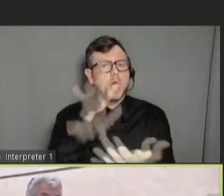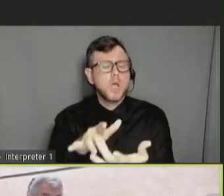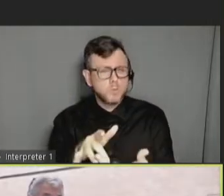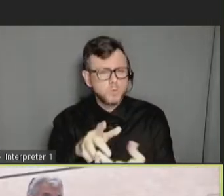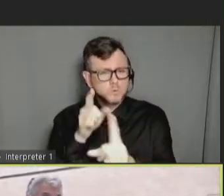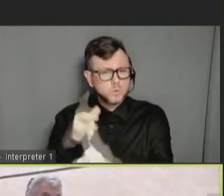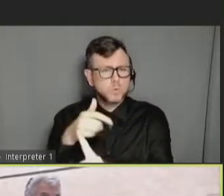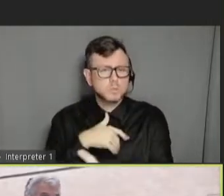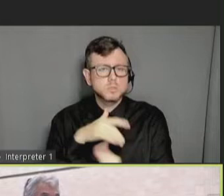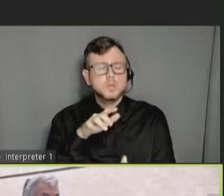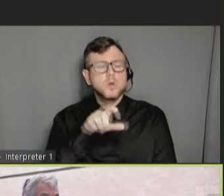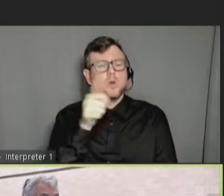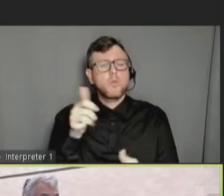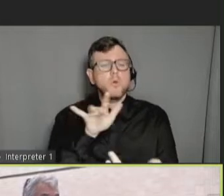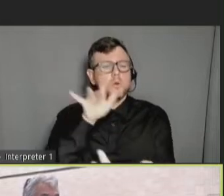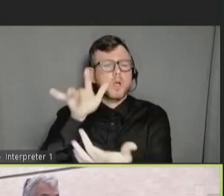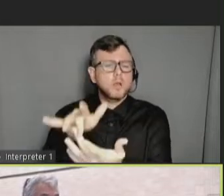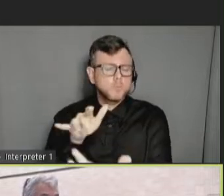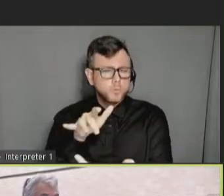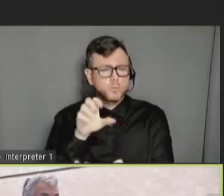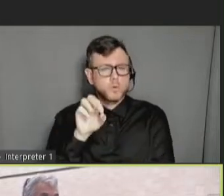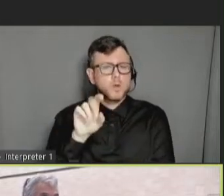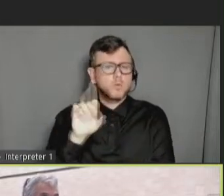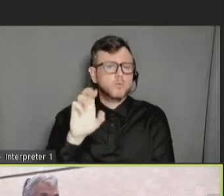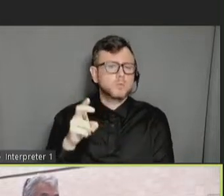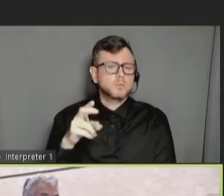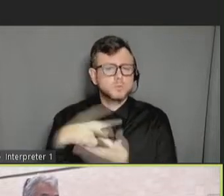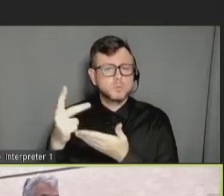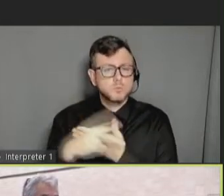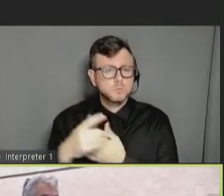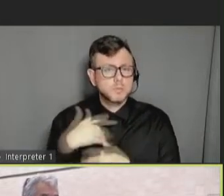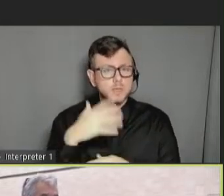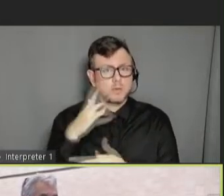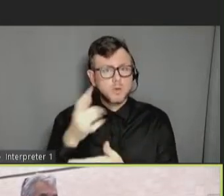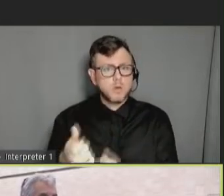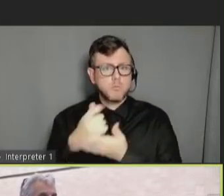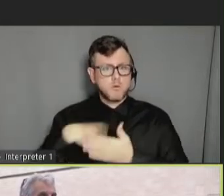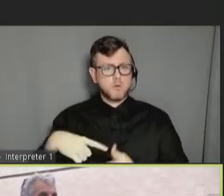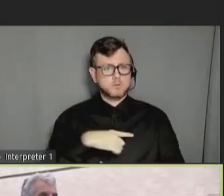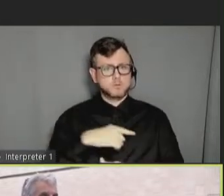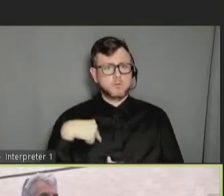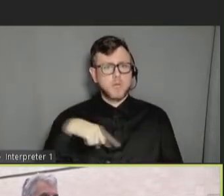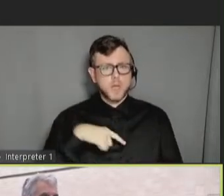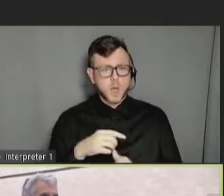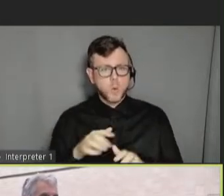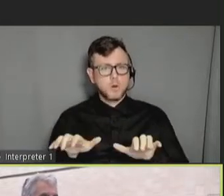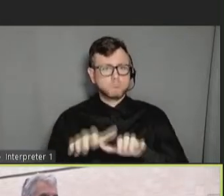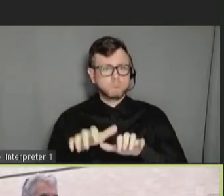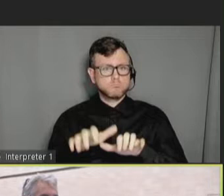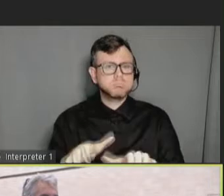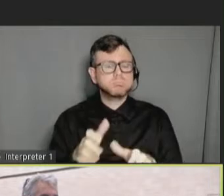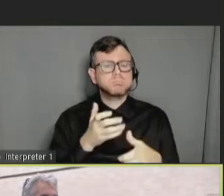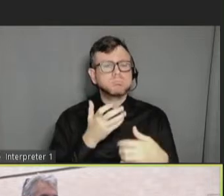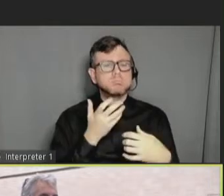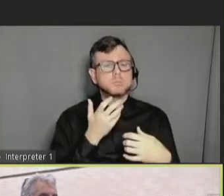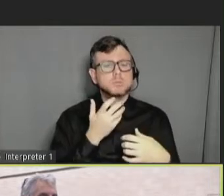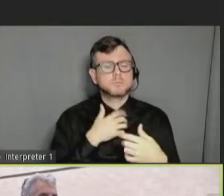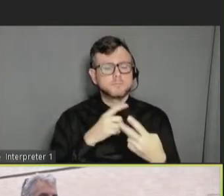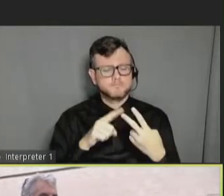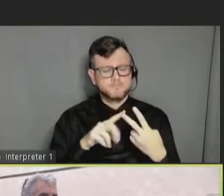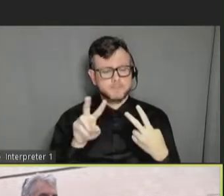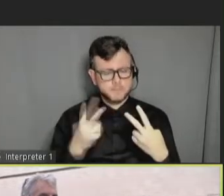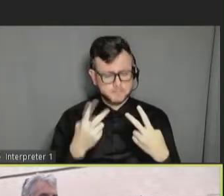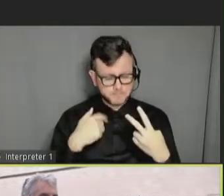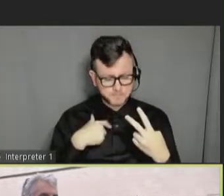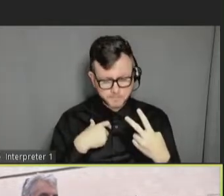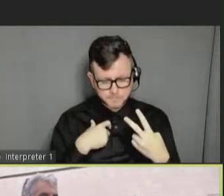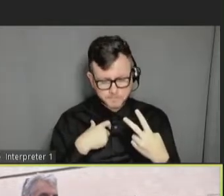that would be helpful for us in our efforts? And the second question is, are our coverage